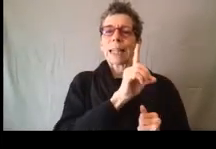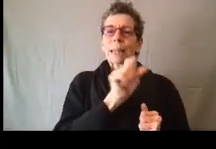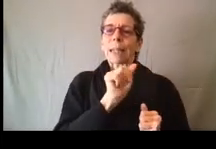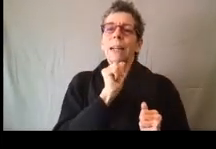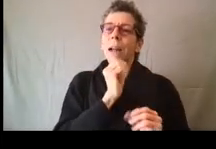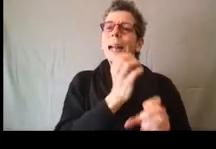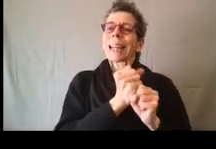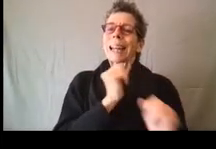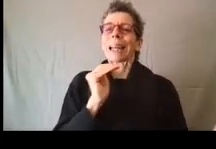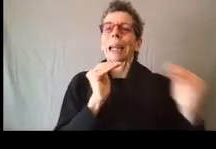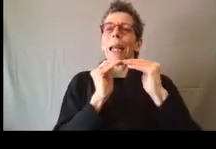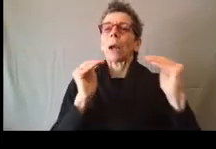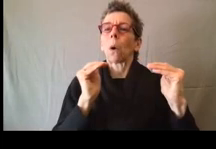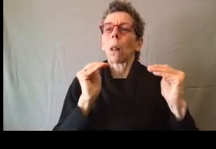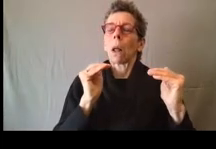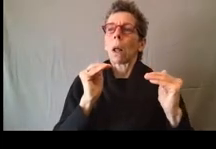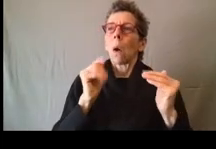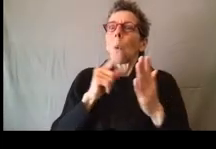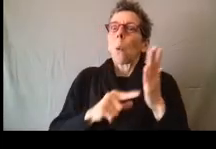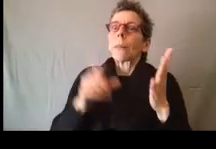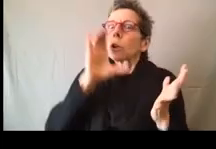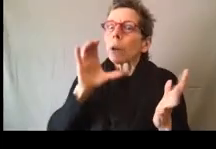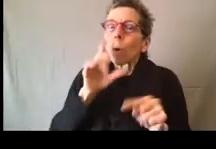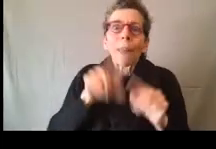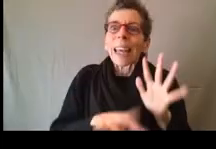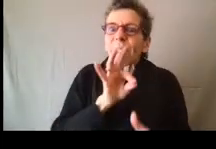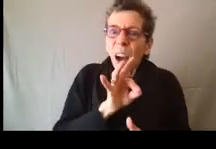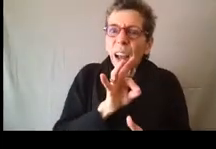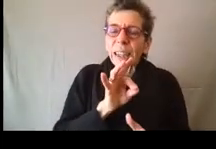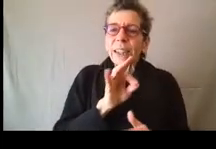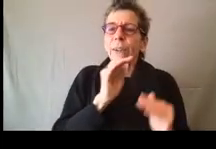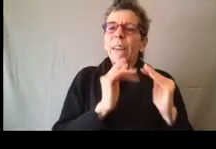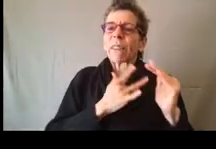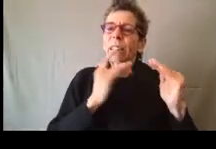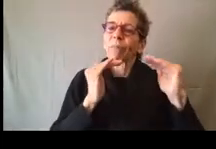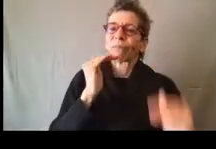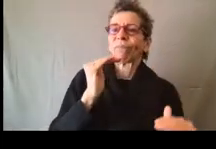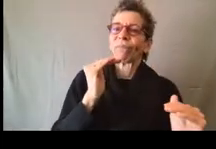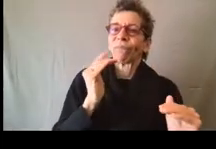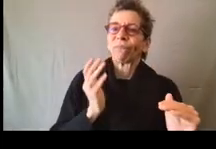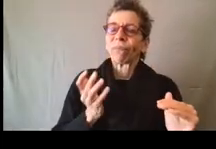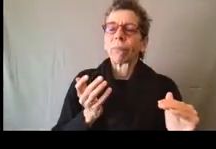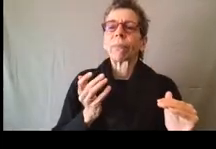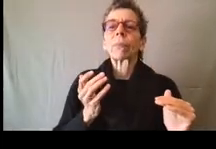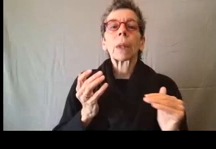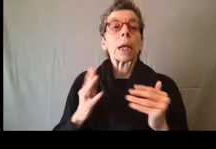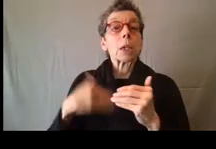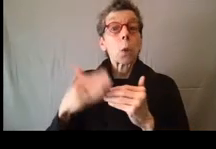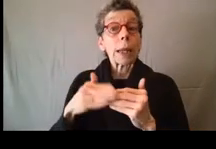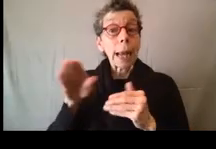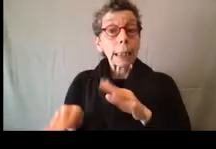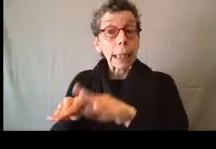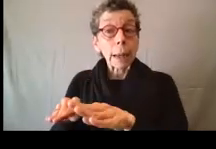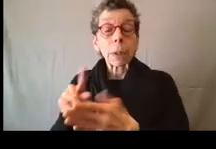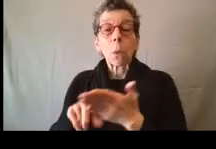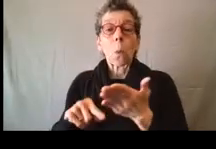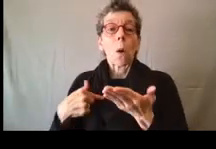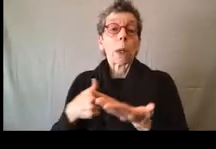information and can't find it. Going forward, with net steps and what we can do with this